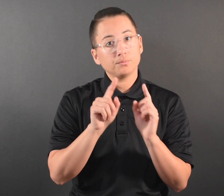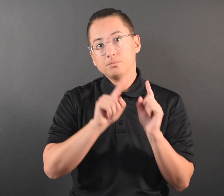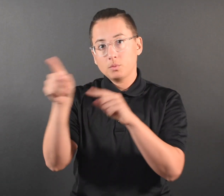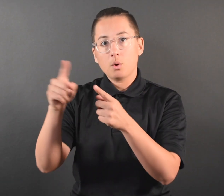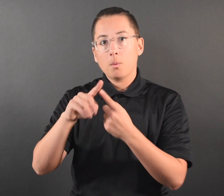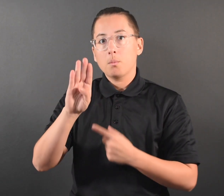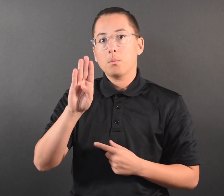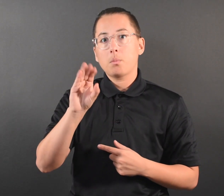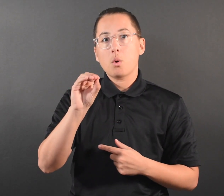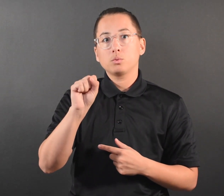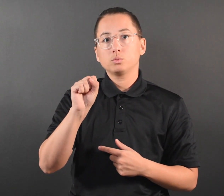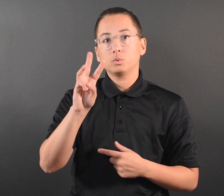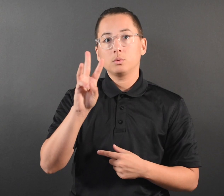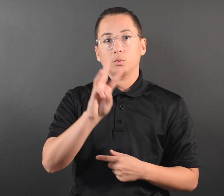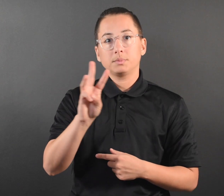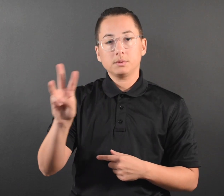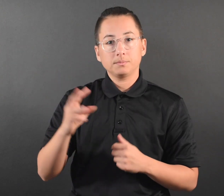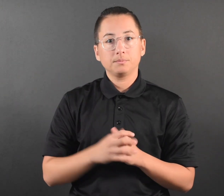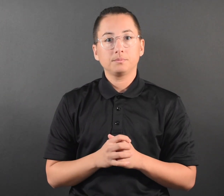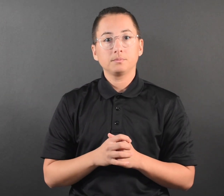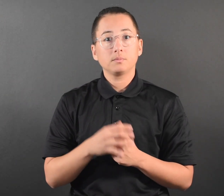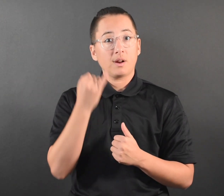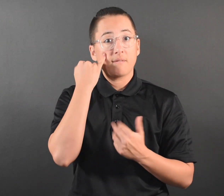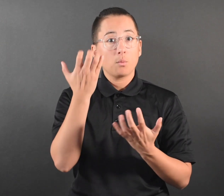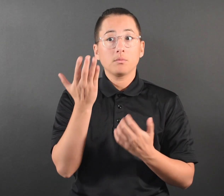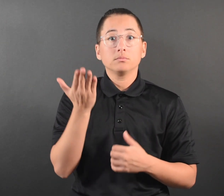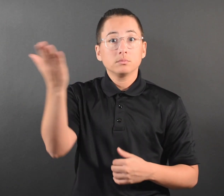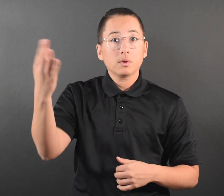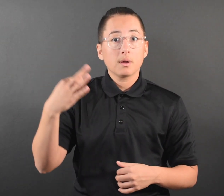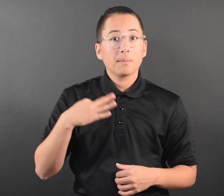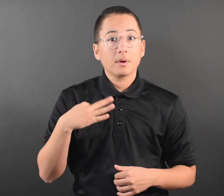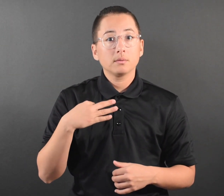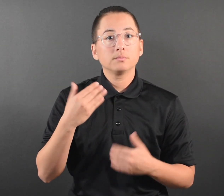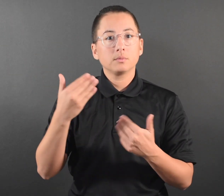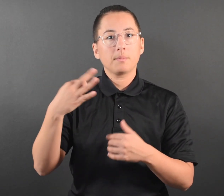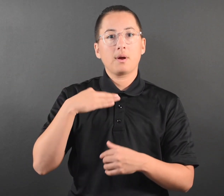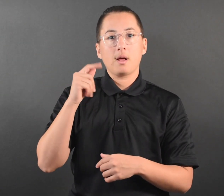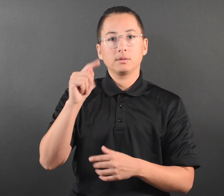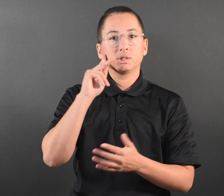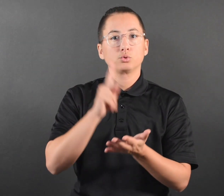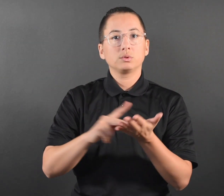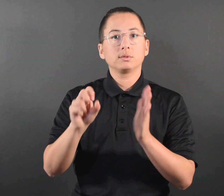BOSW website. To submit an application, apply at the Secretary of State Website.